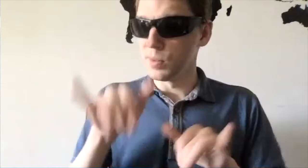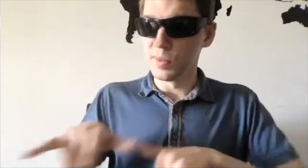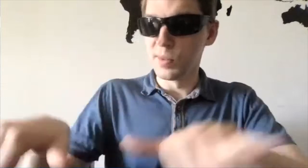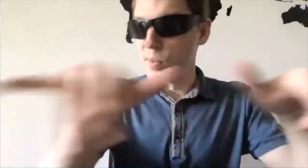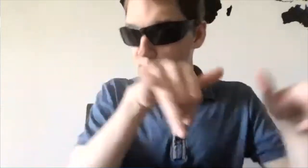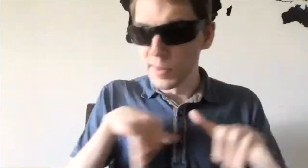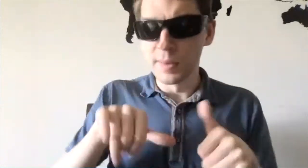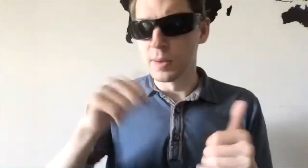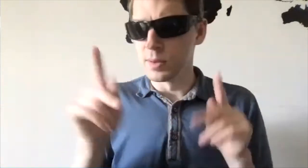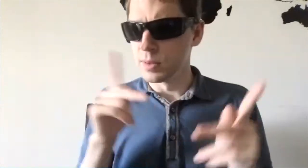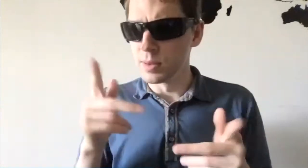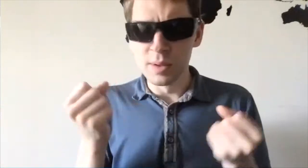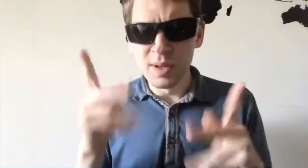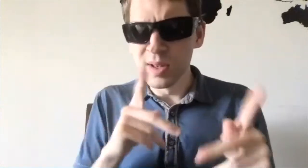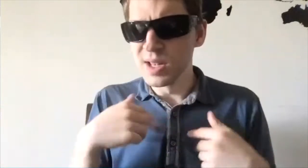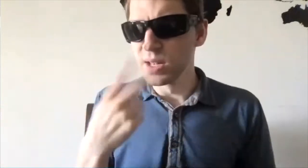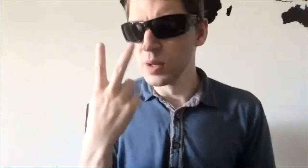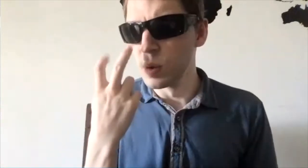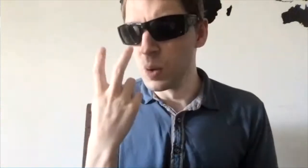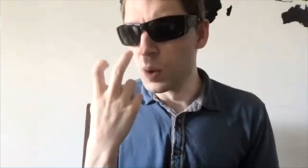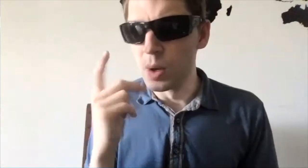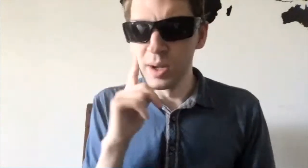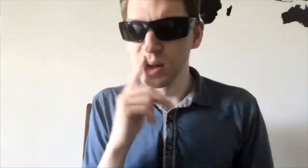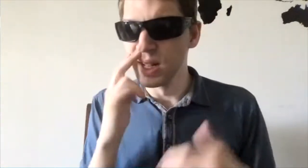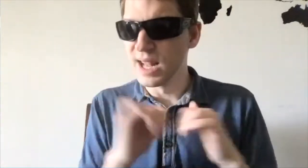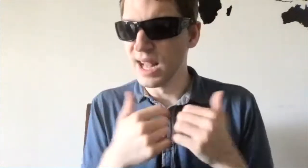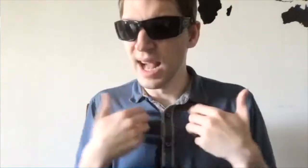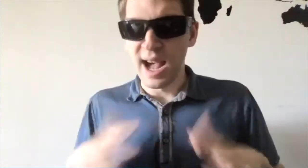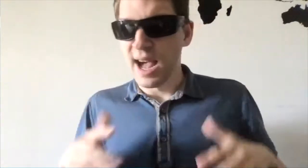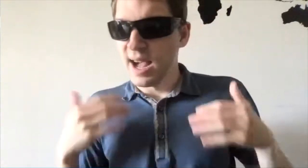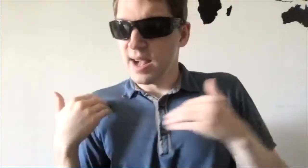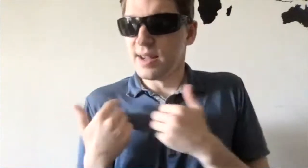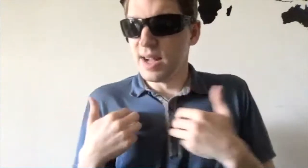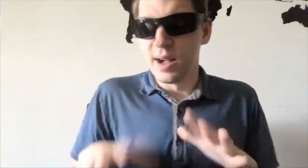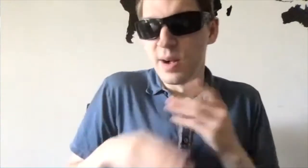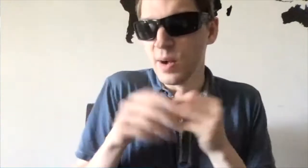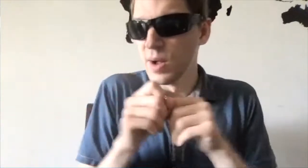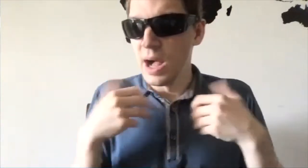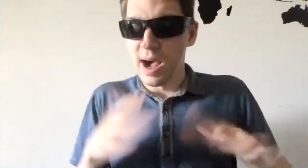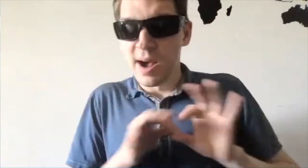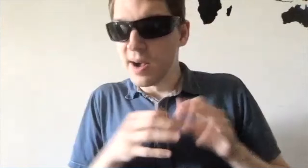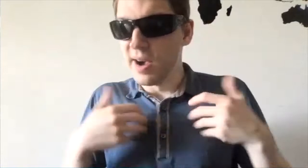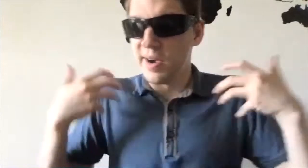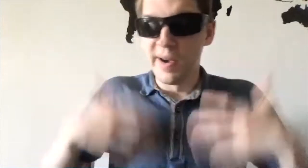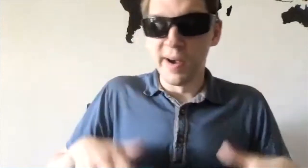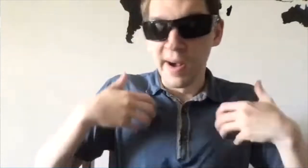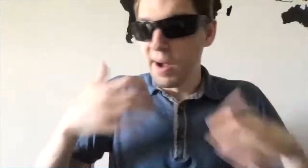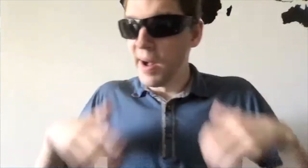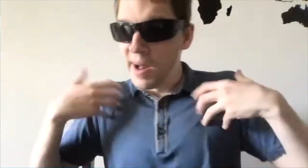the better allies we'll have all around. The better experiences that will be no matter what